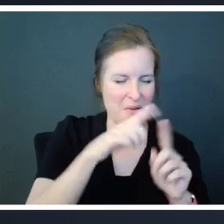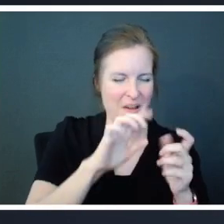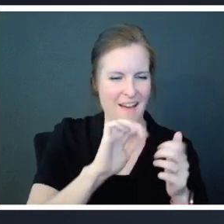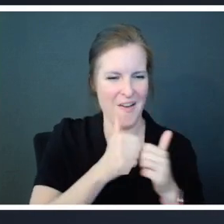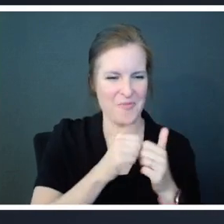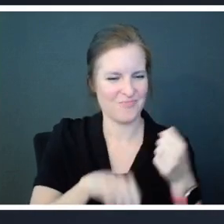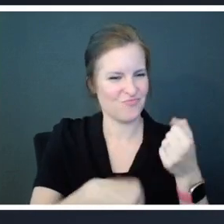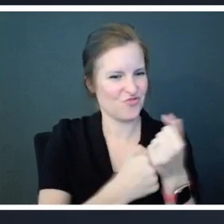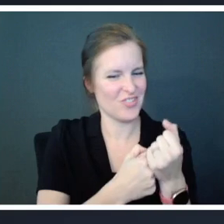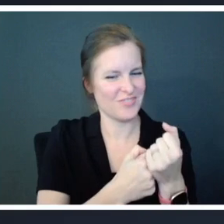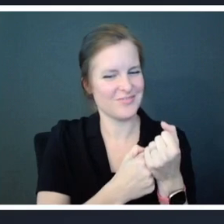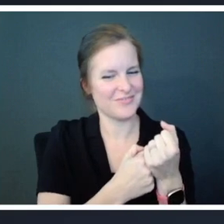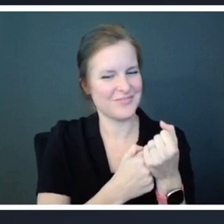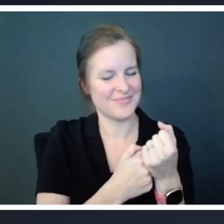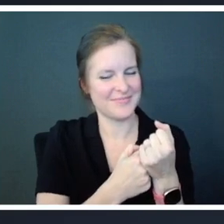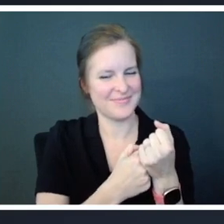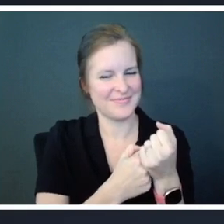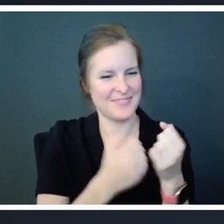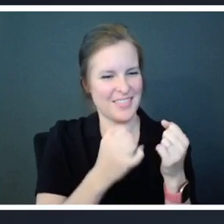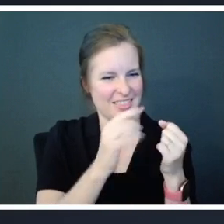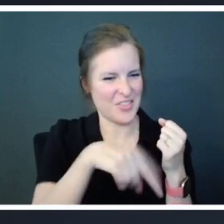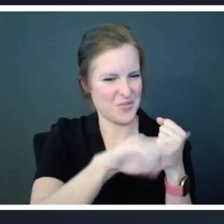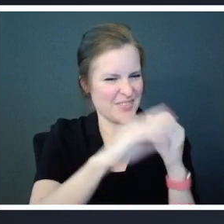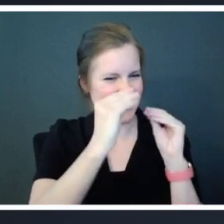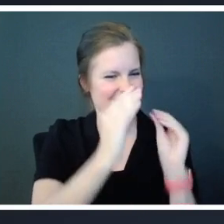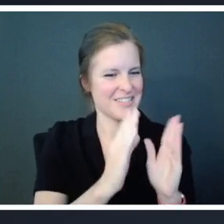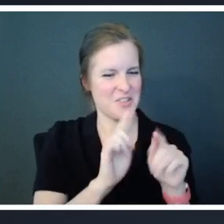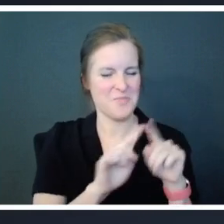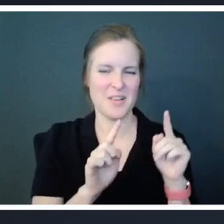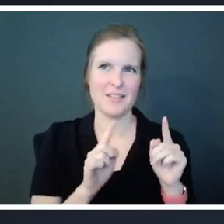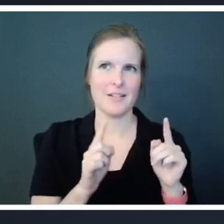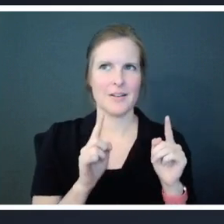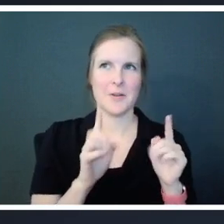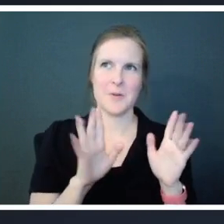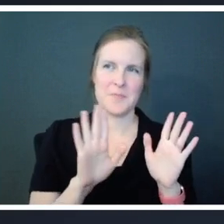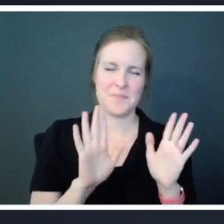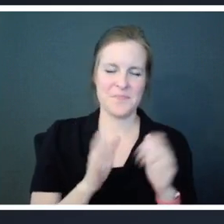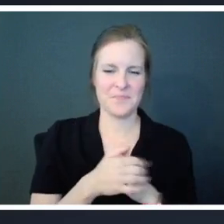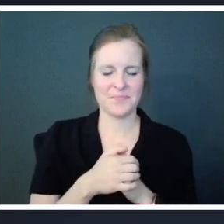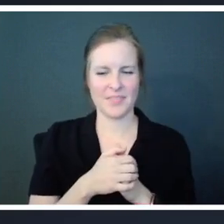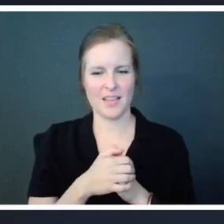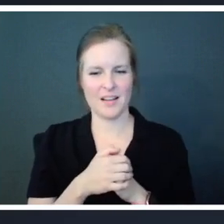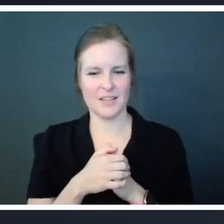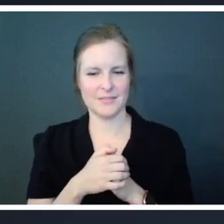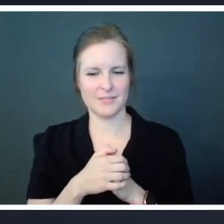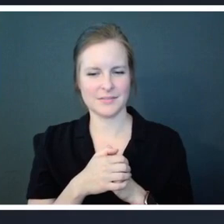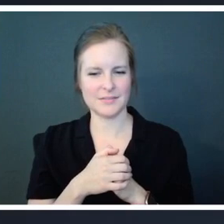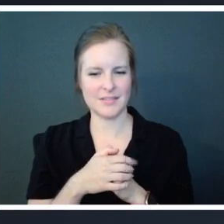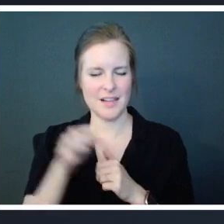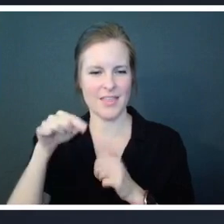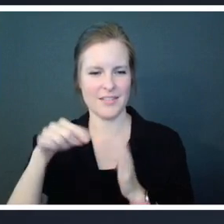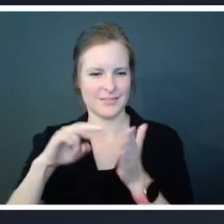of those teachers. But I think that this idea, the definition, I think is also really important.